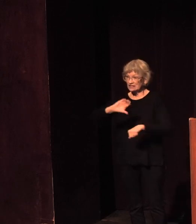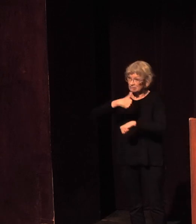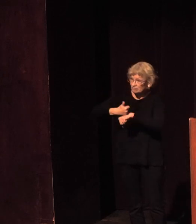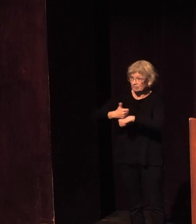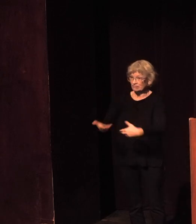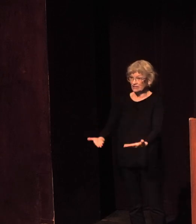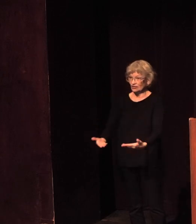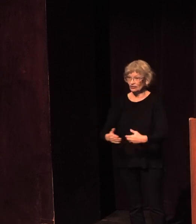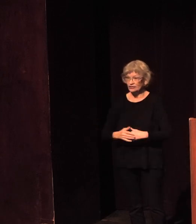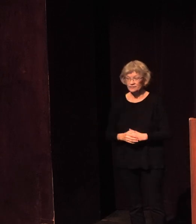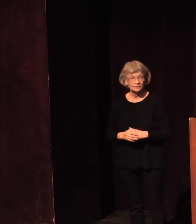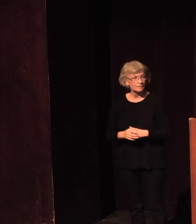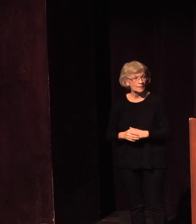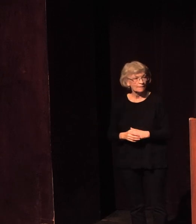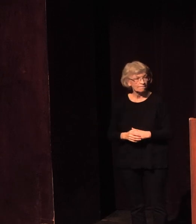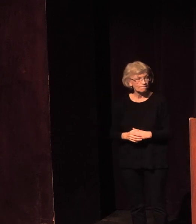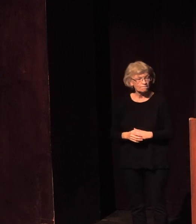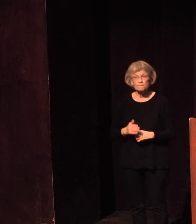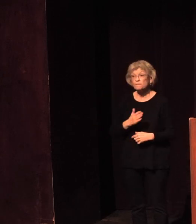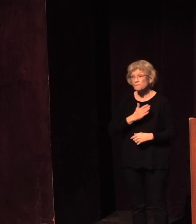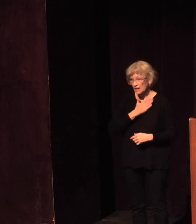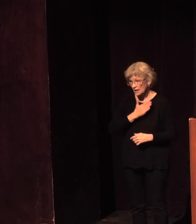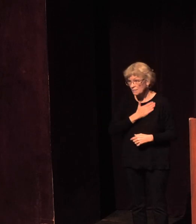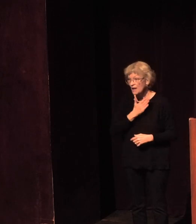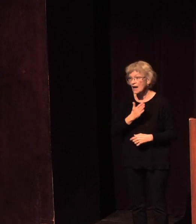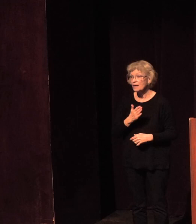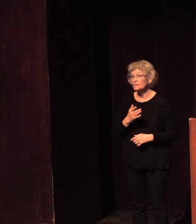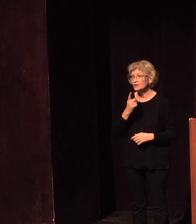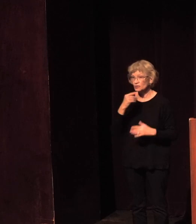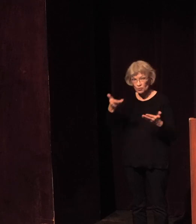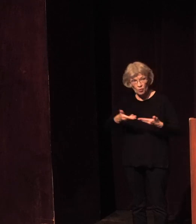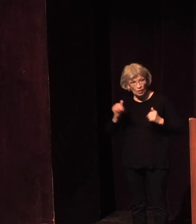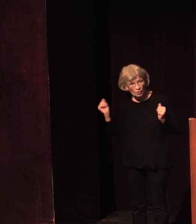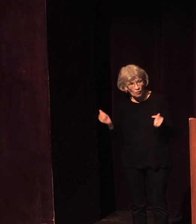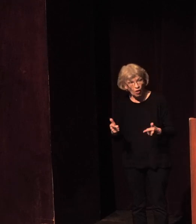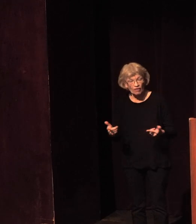My ancestral village is the land on which the Santa Barbara City College since.